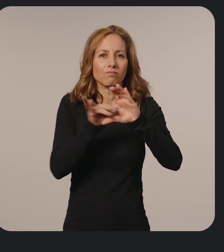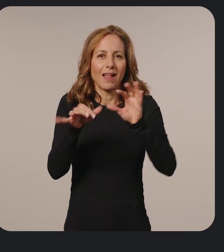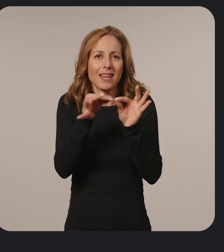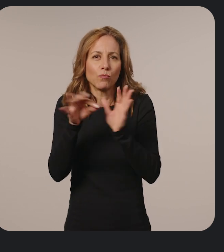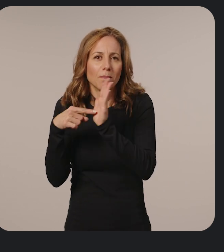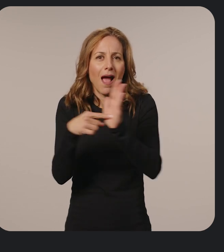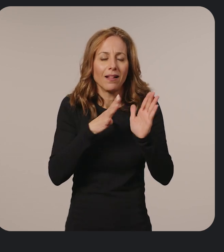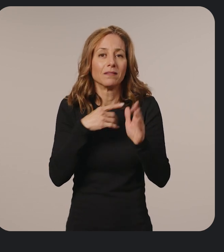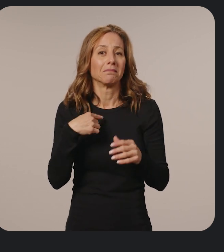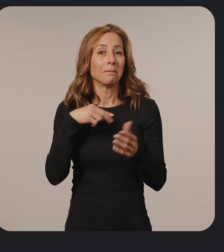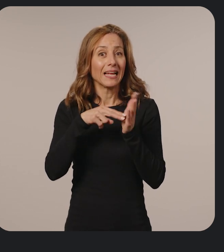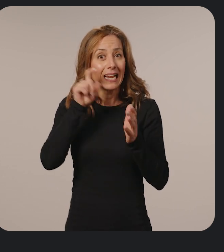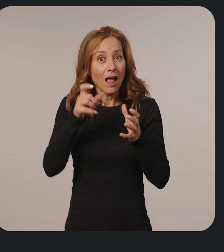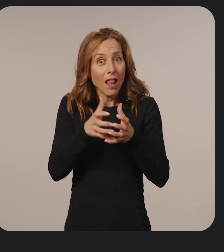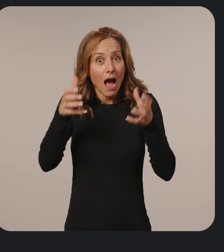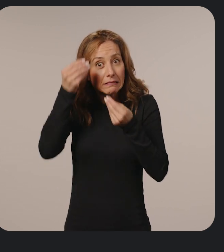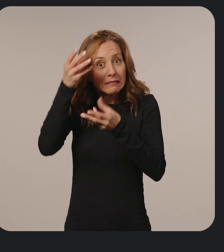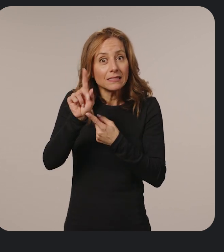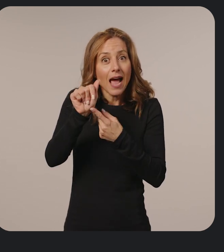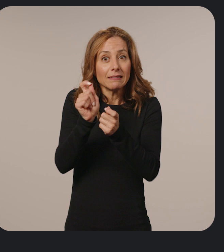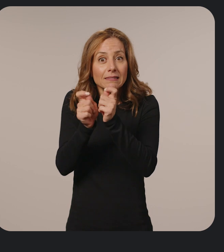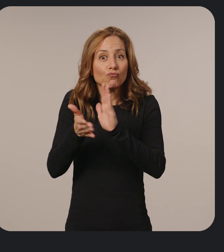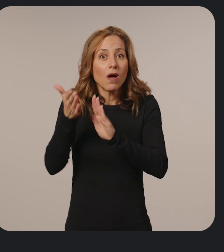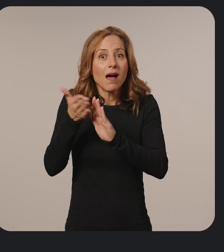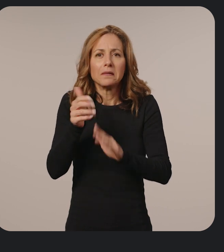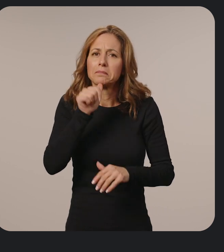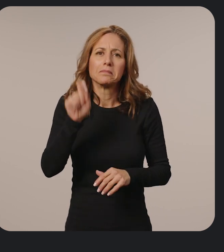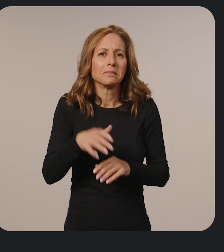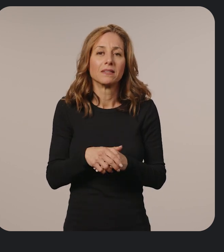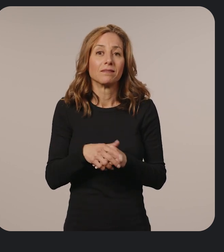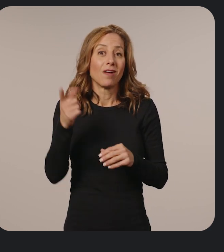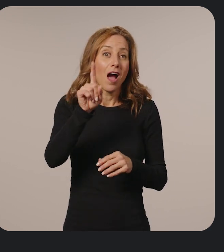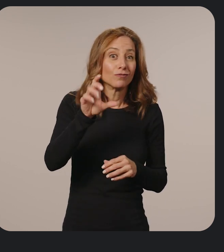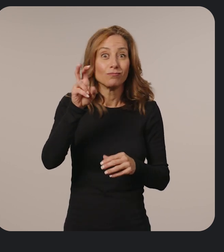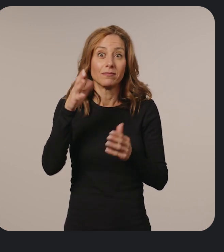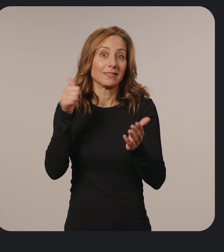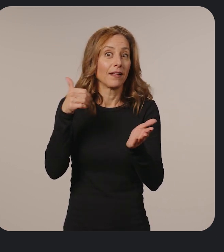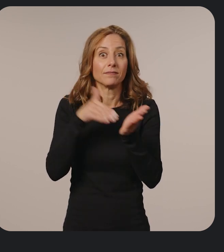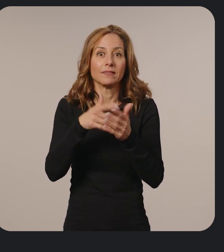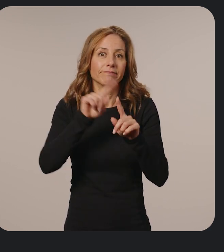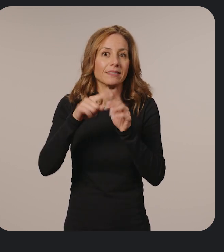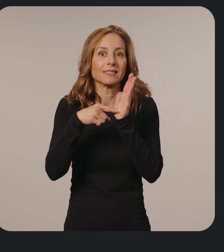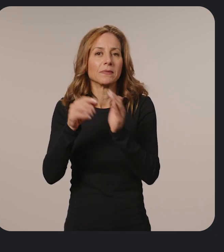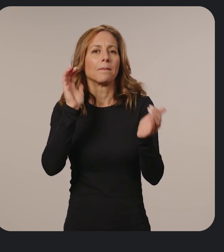we don't need very much data to run a tuning job, hundreds or even tens of examples compared to the thousands or more we typically need for fine tuning.